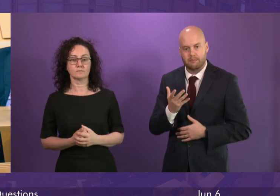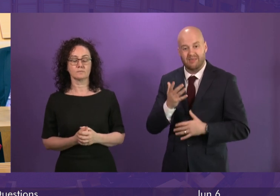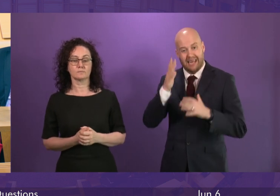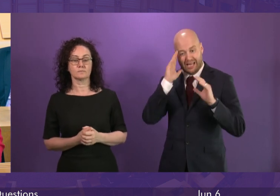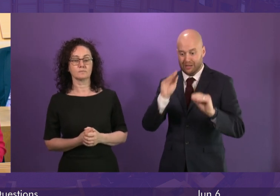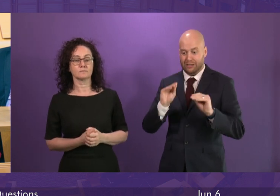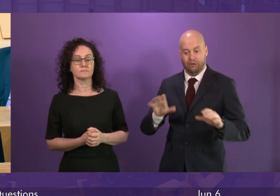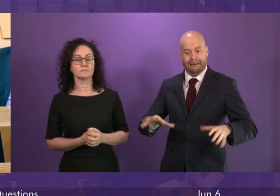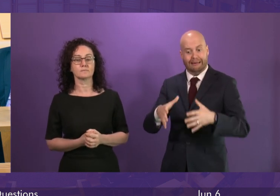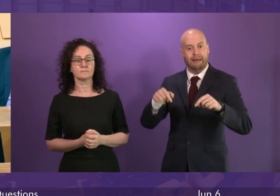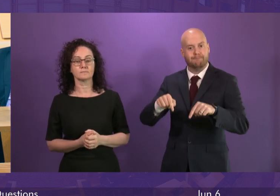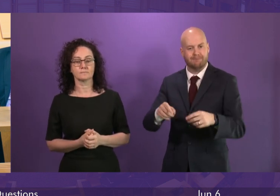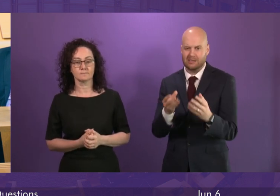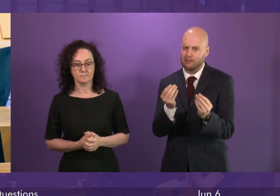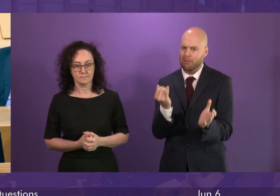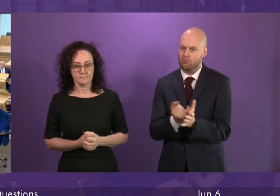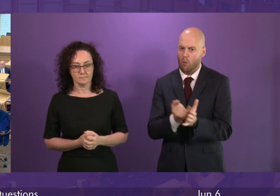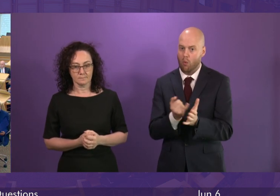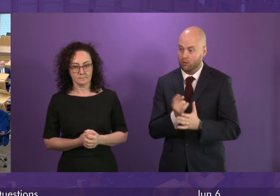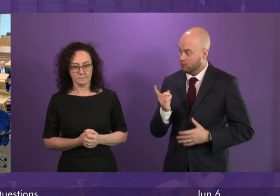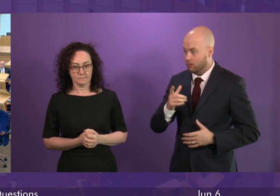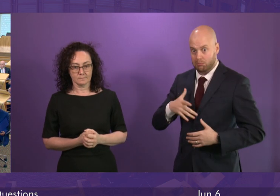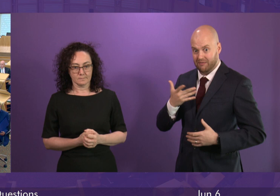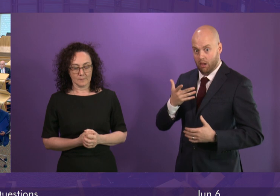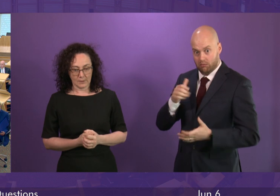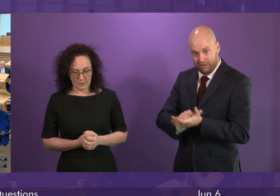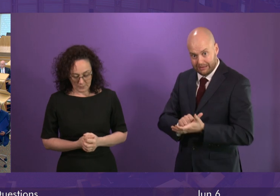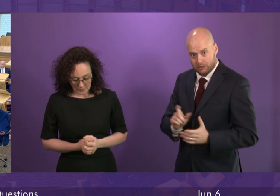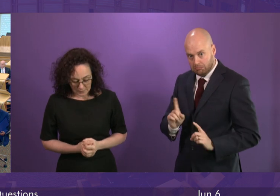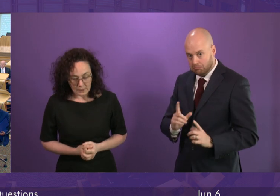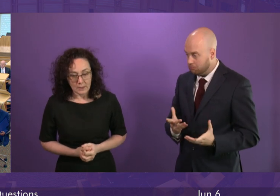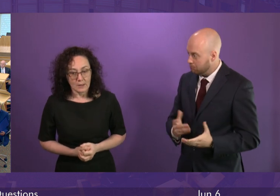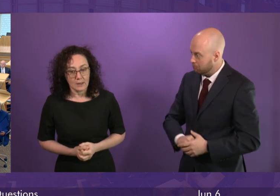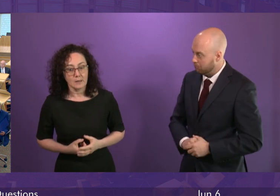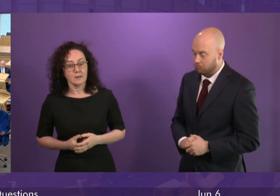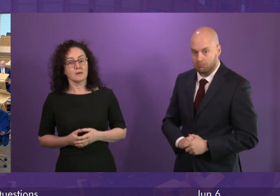it.” Does he stand by that statement? The Deputy First Minister and Cabinet Secretary